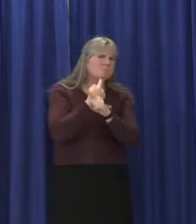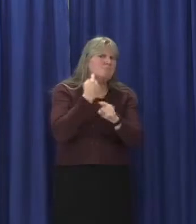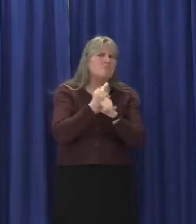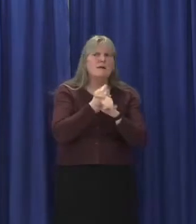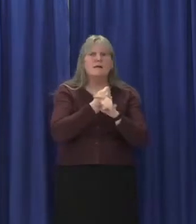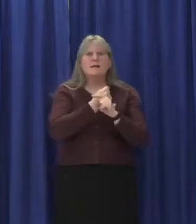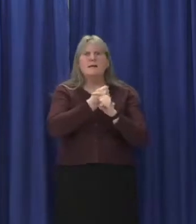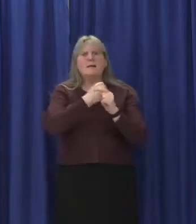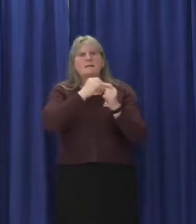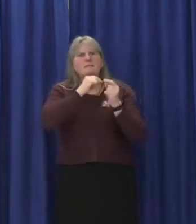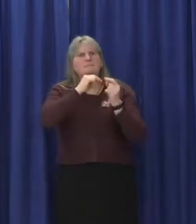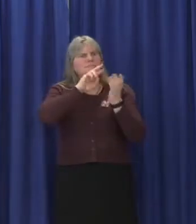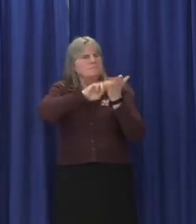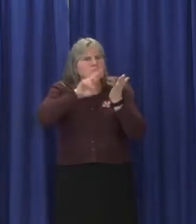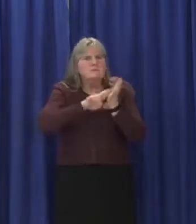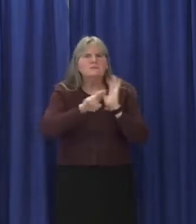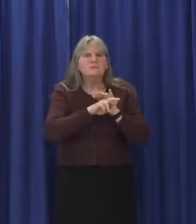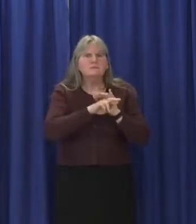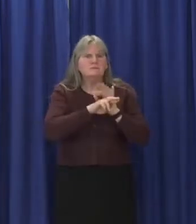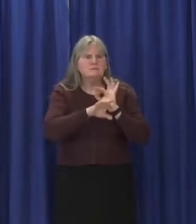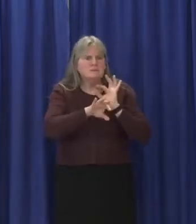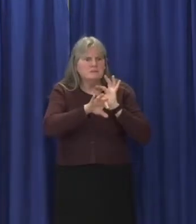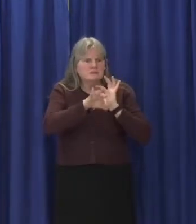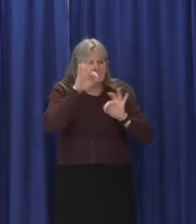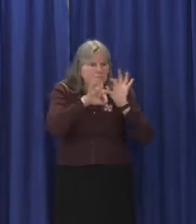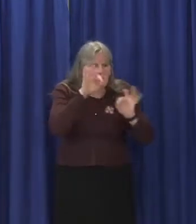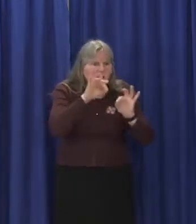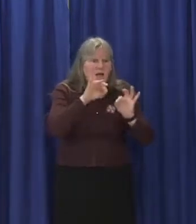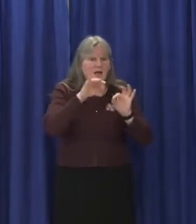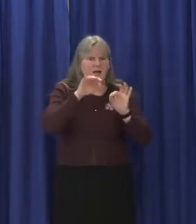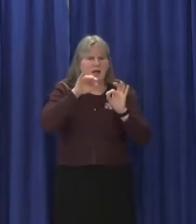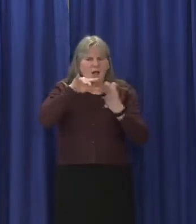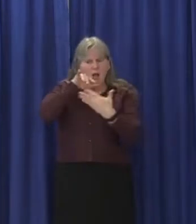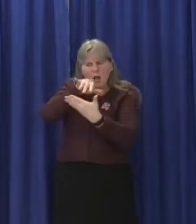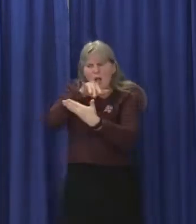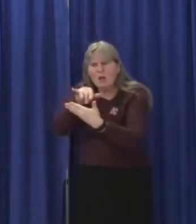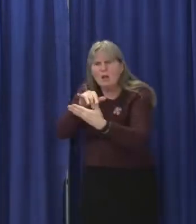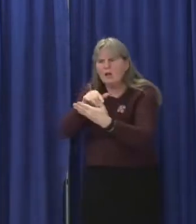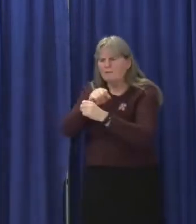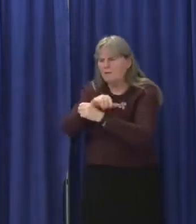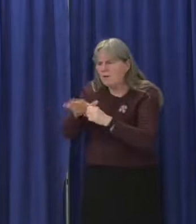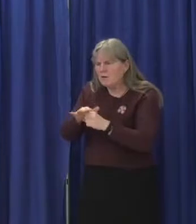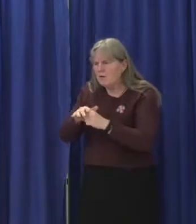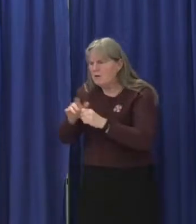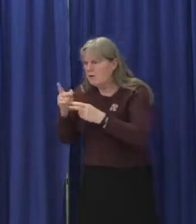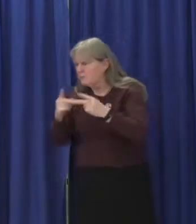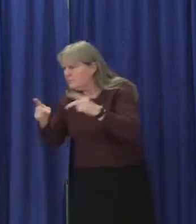virus moves, how it acts, where it's outbreaked. And we've always had, from the